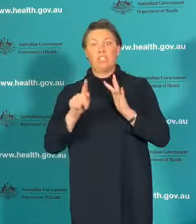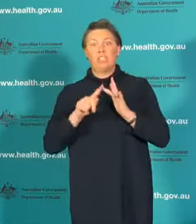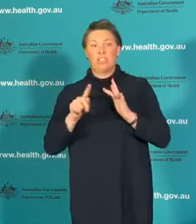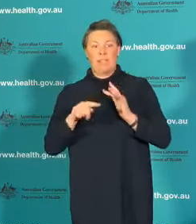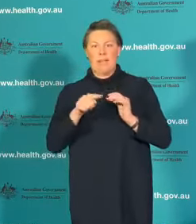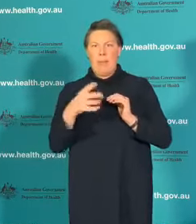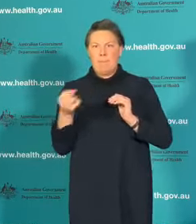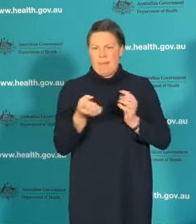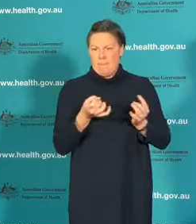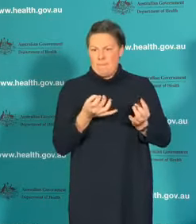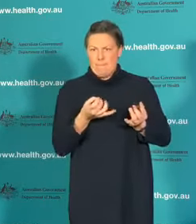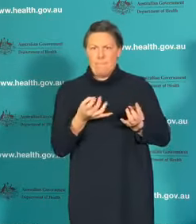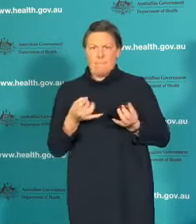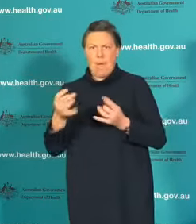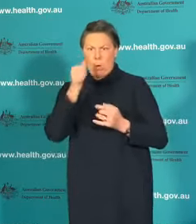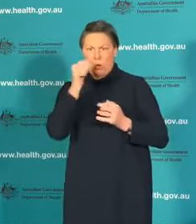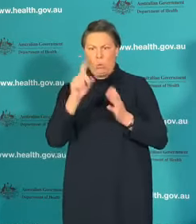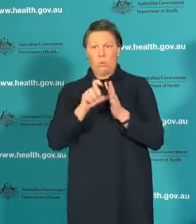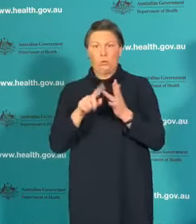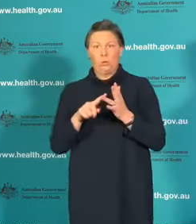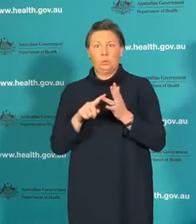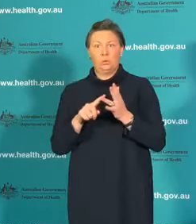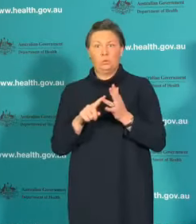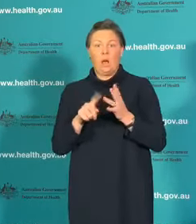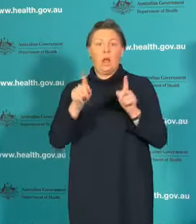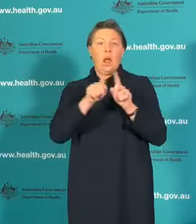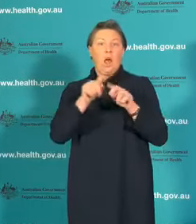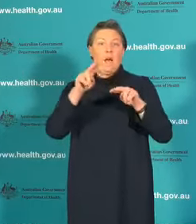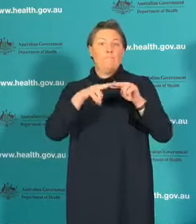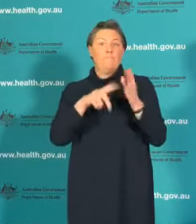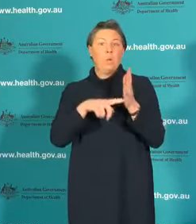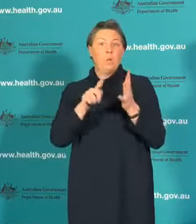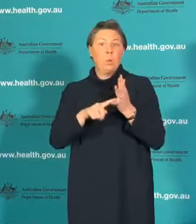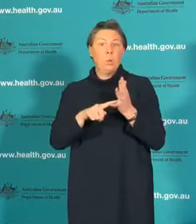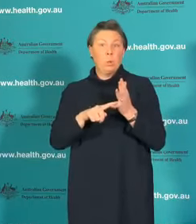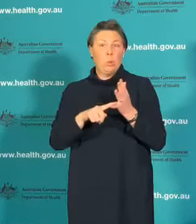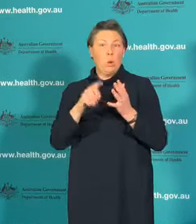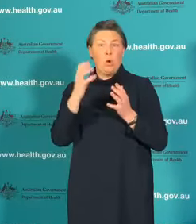seen the influenza pandemic, which occurred a decade ago.